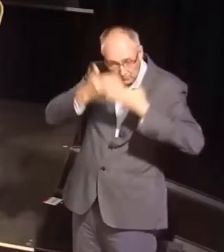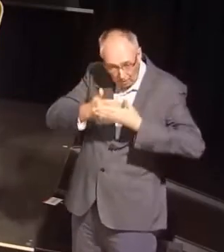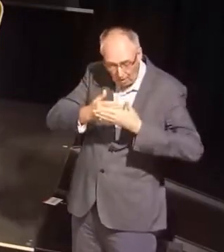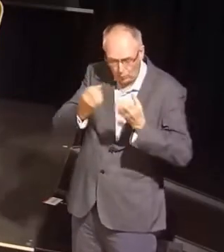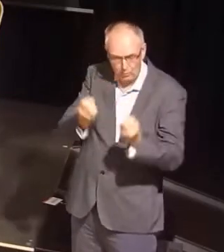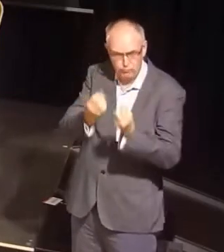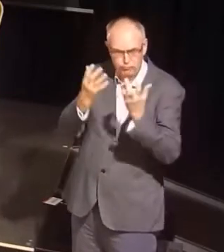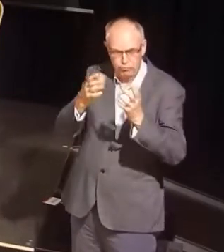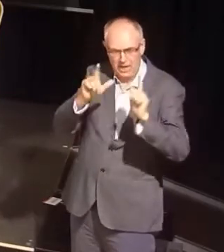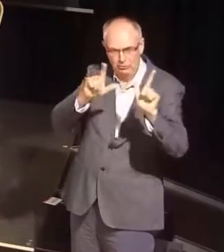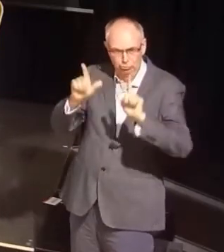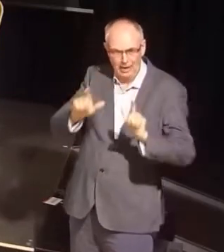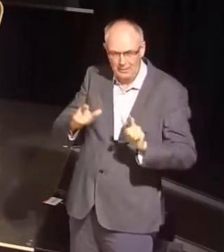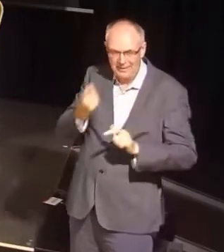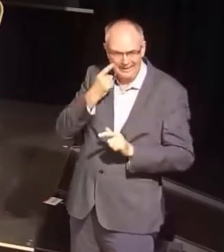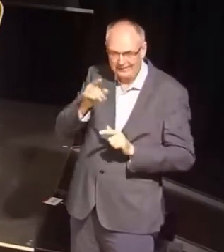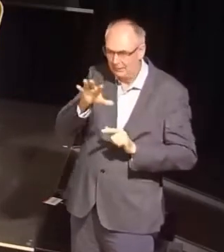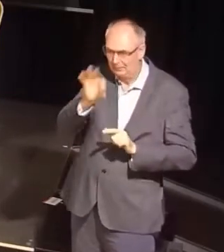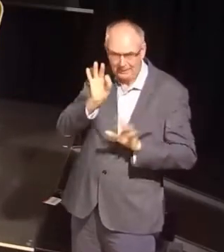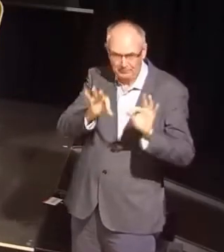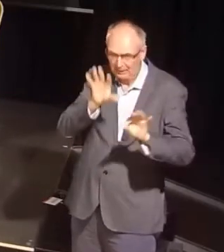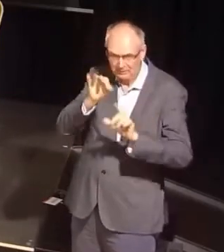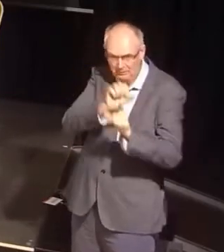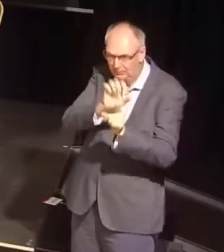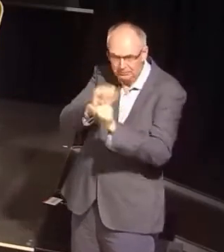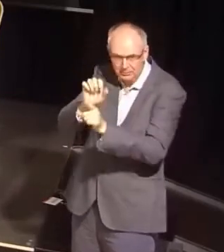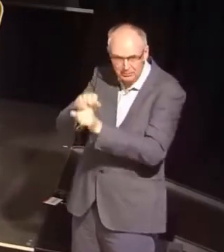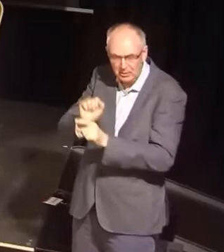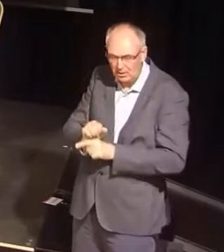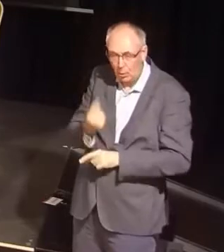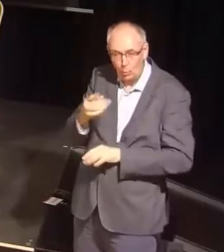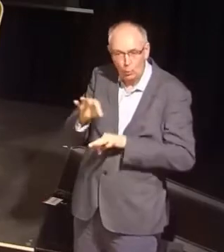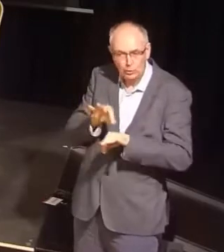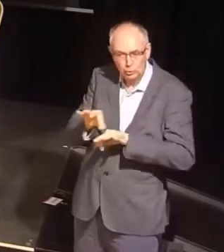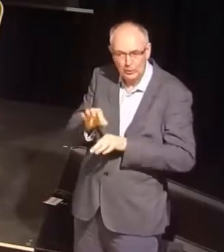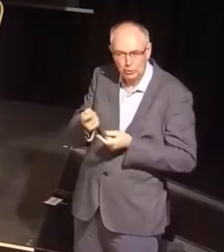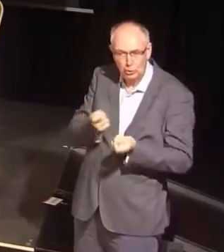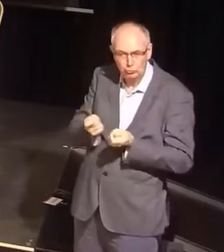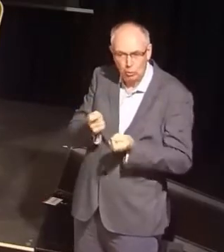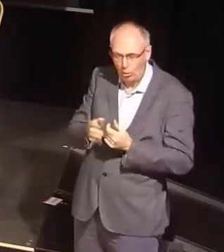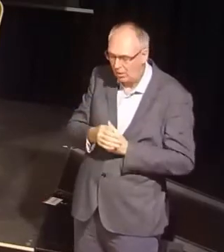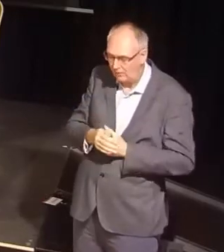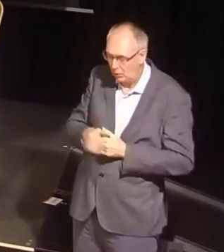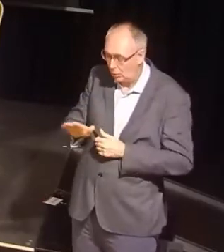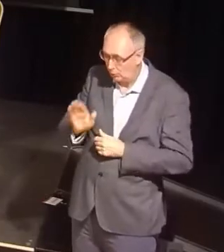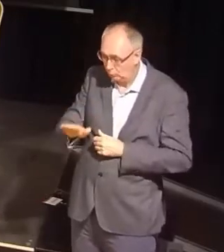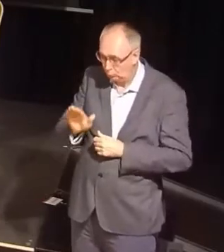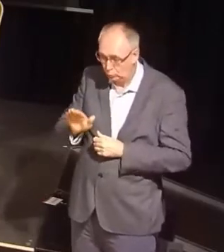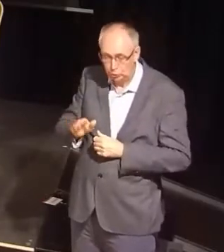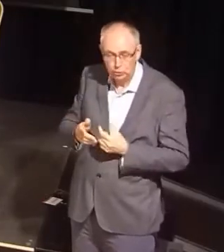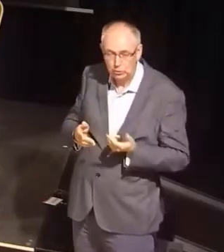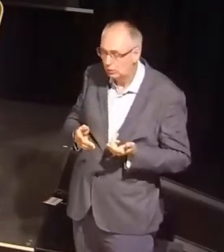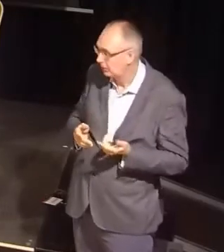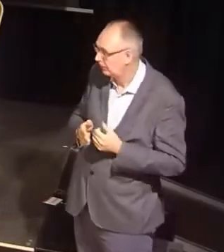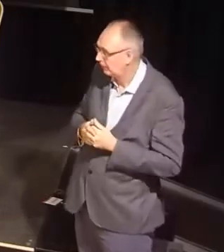so it's easy to pick out the obstacles, and you control it from one switch. Whenever you press the button, or more accurately, release the button,